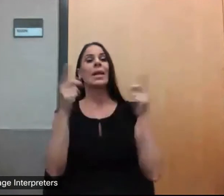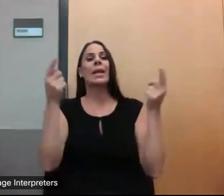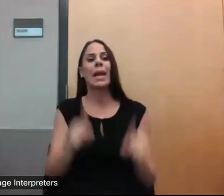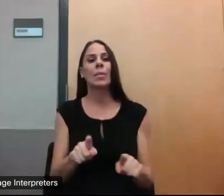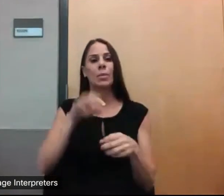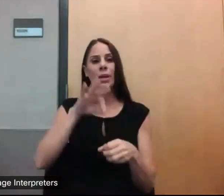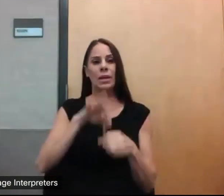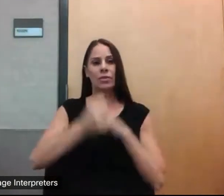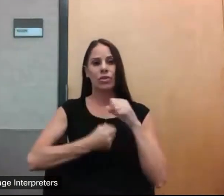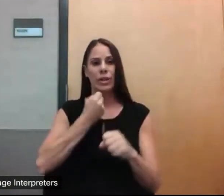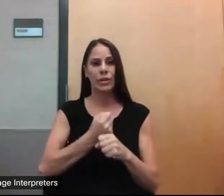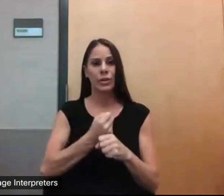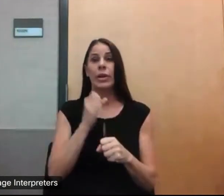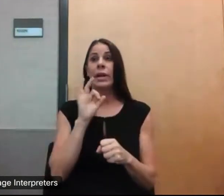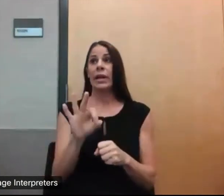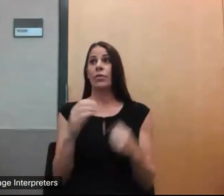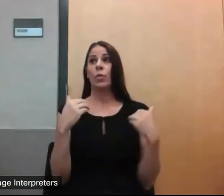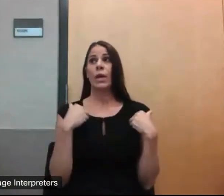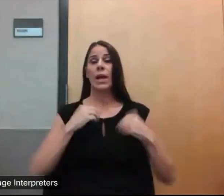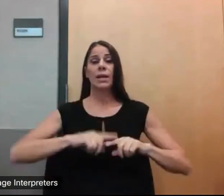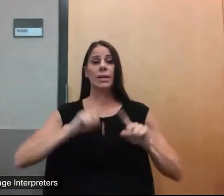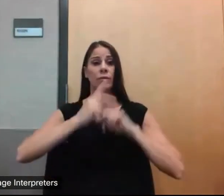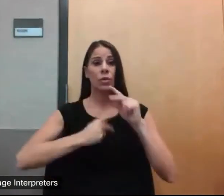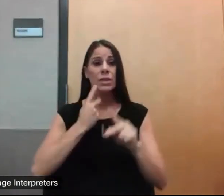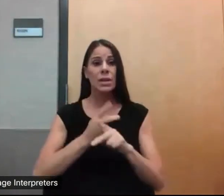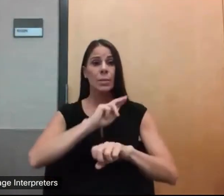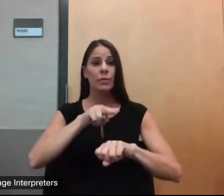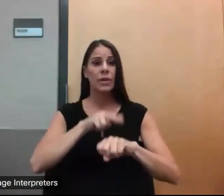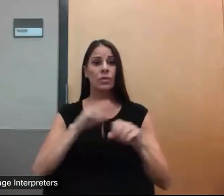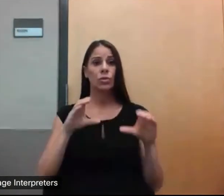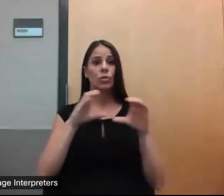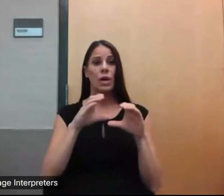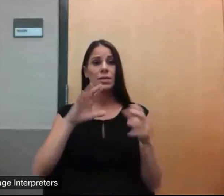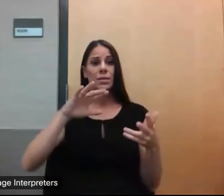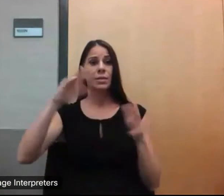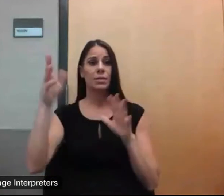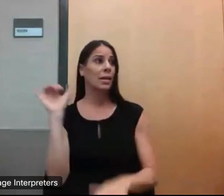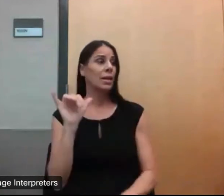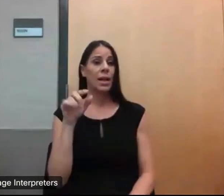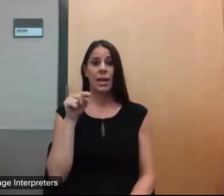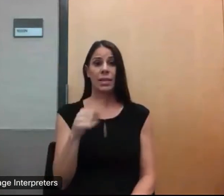and, you know, if we were to have another type of national crisis like this, um, you know, 5 or lines.572 "Jason Embry" (3973307392) But,